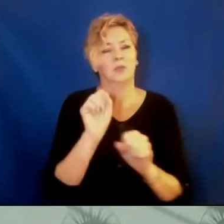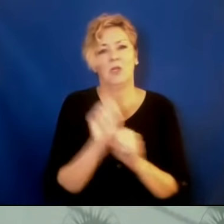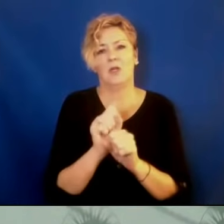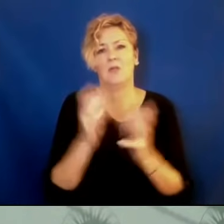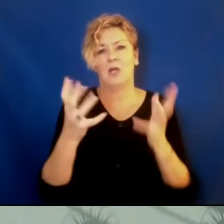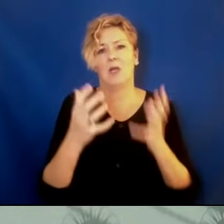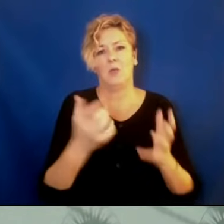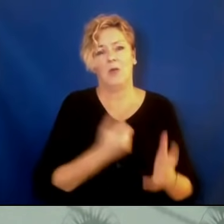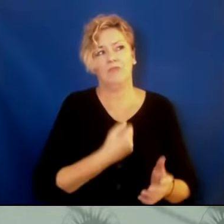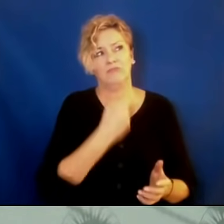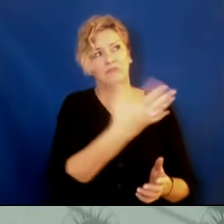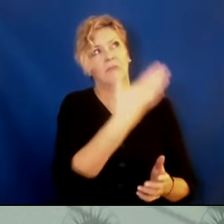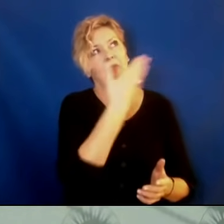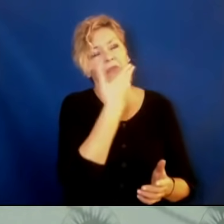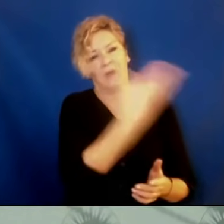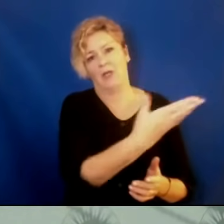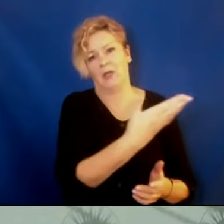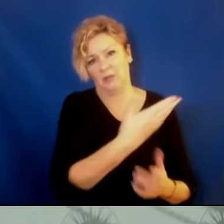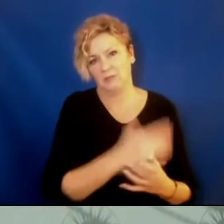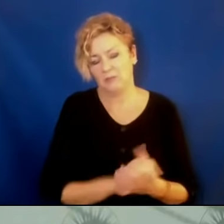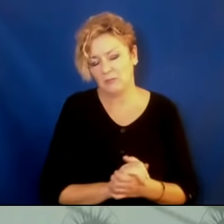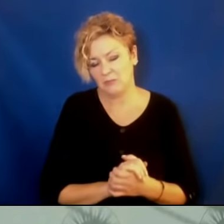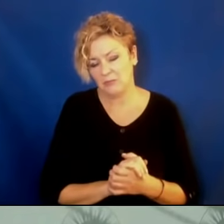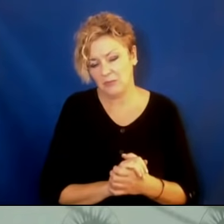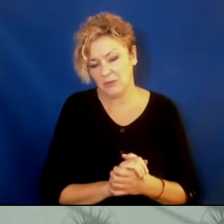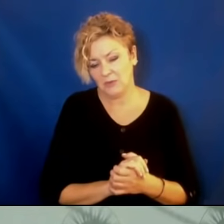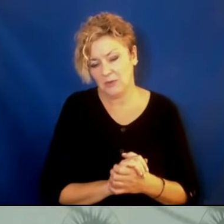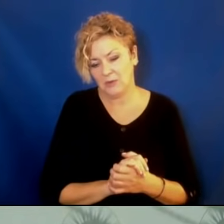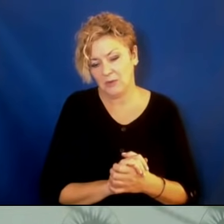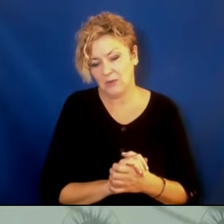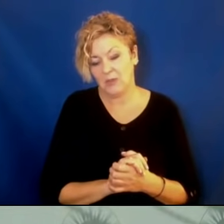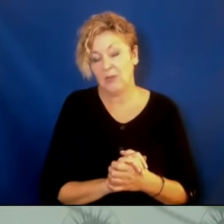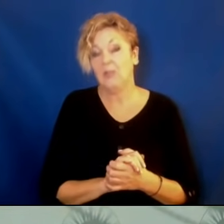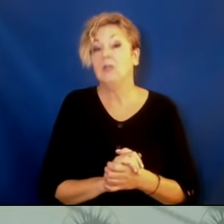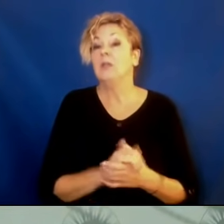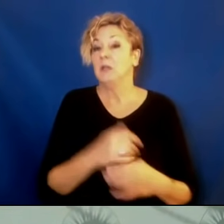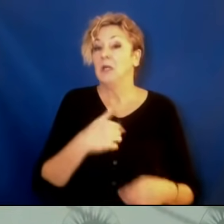And the extraordinary work before doing throughout the healthcare system